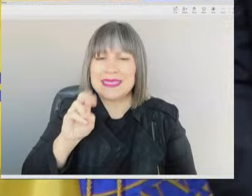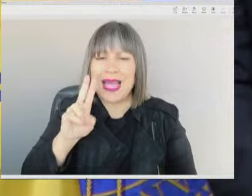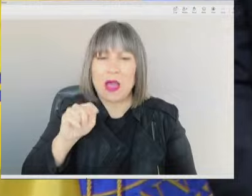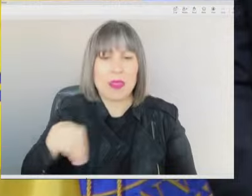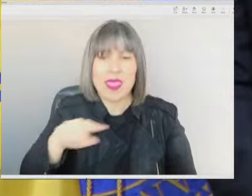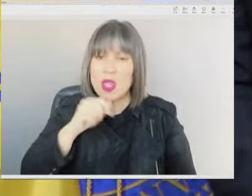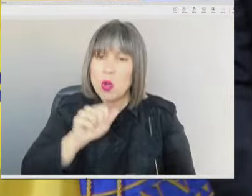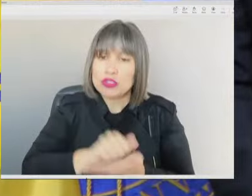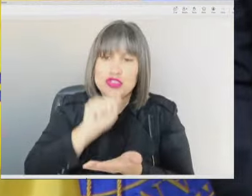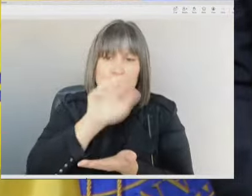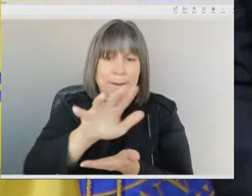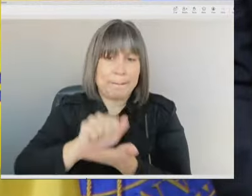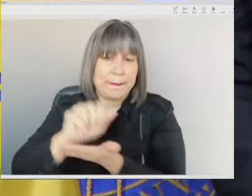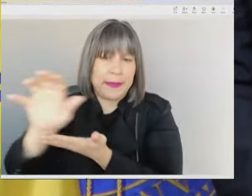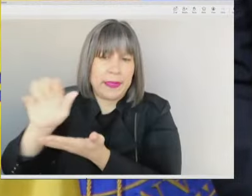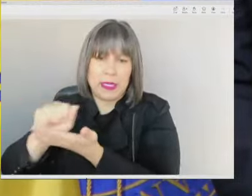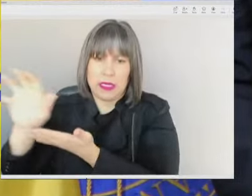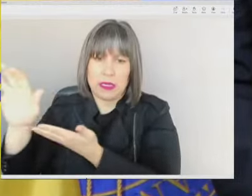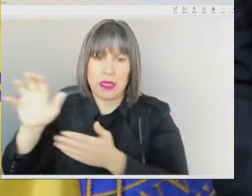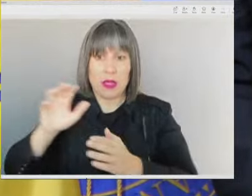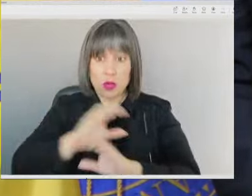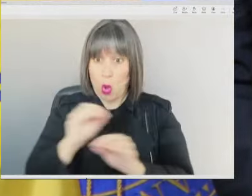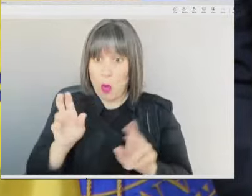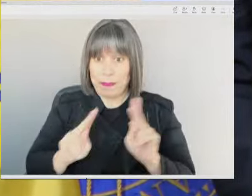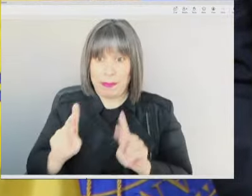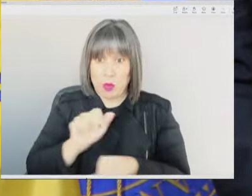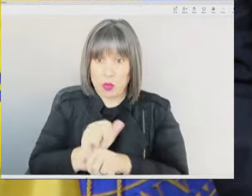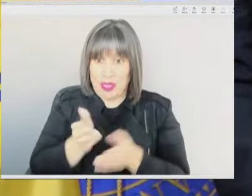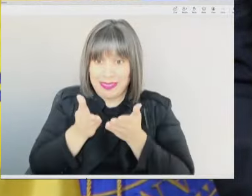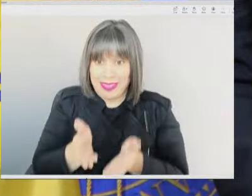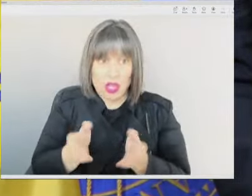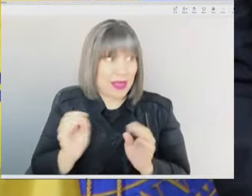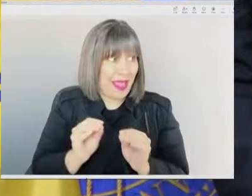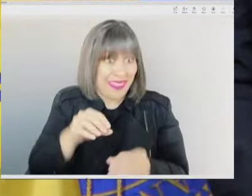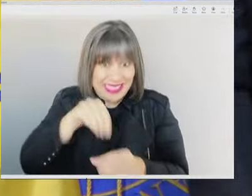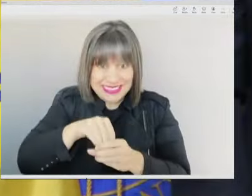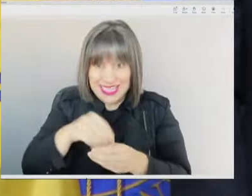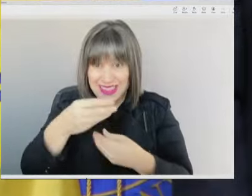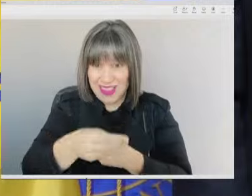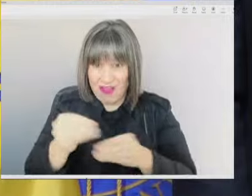They have no people working there. There's nothing in the office. And what they do is